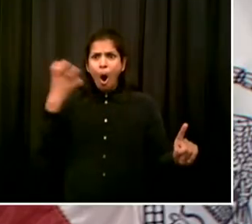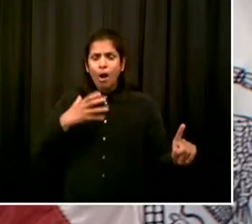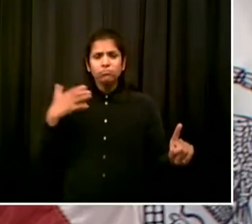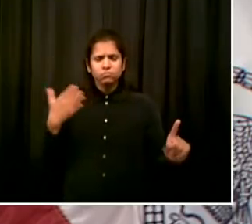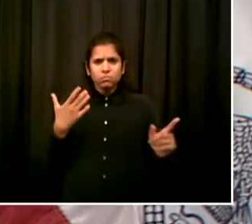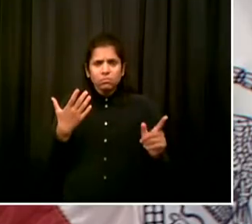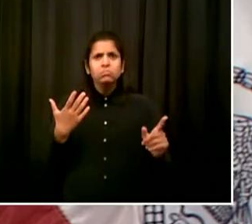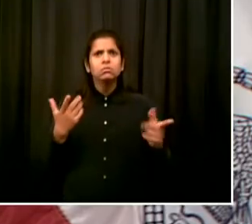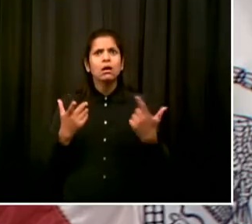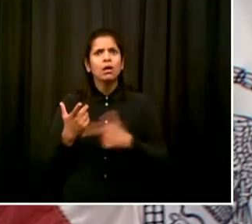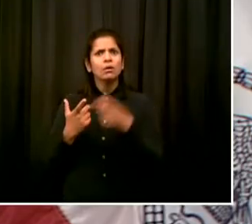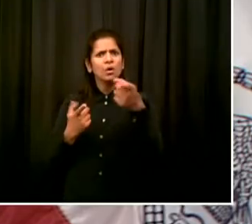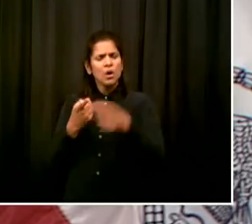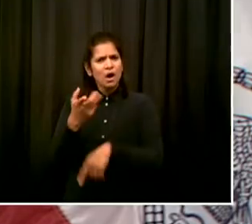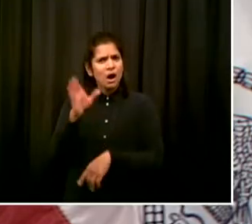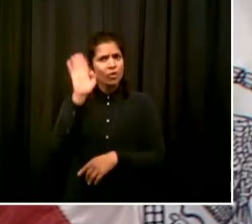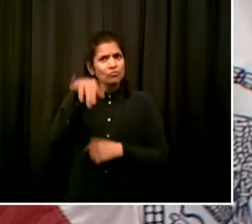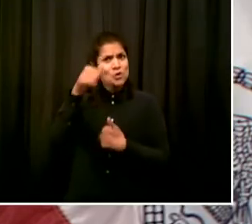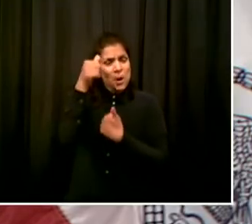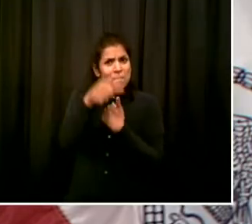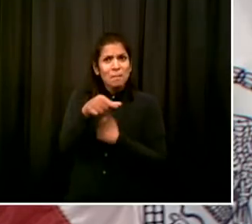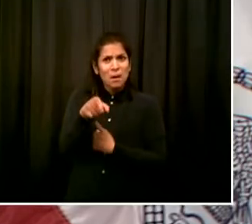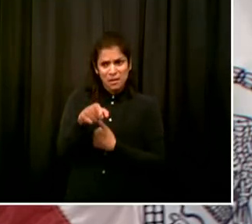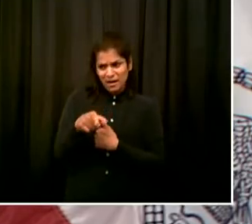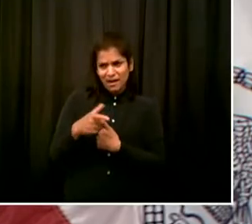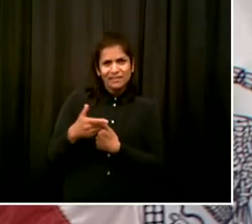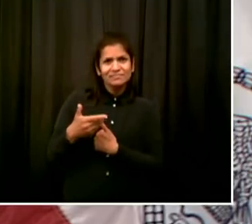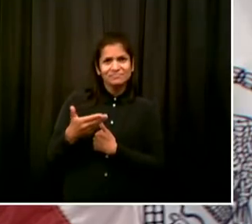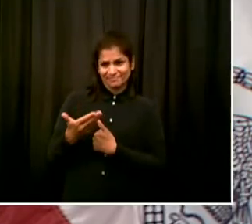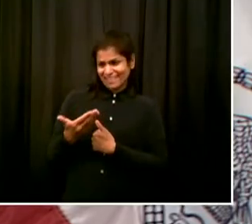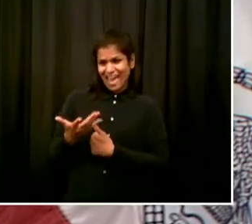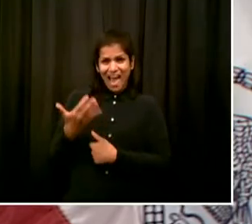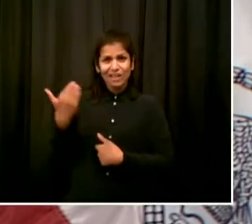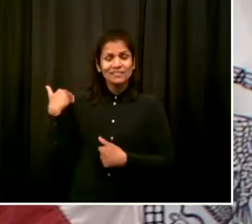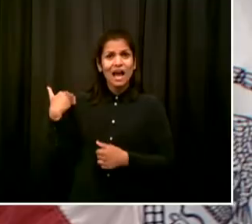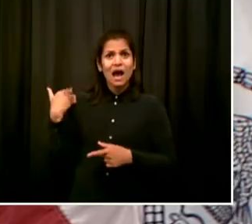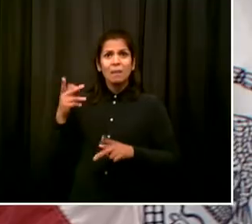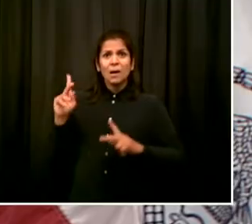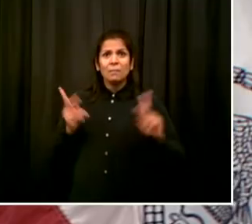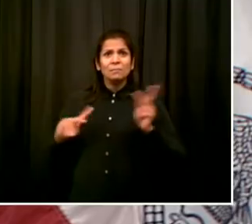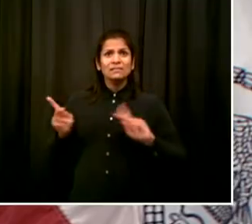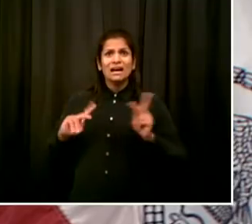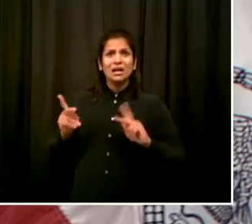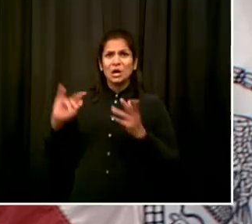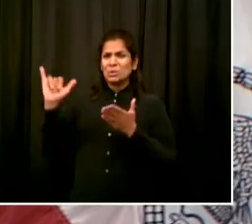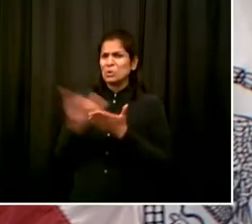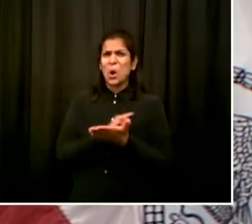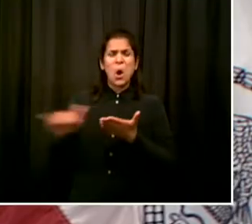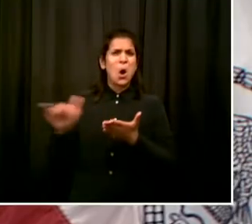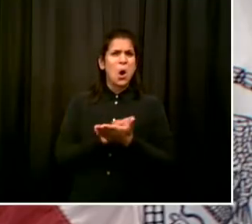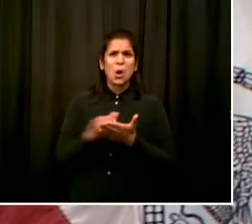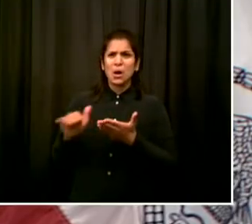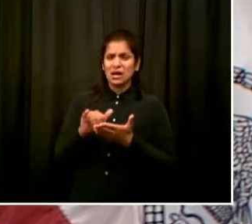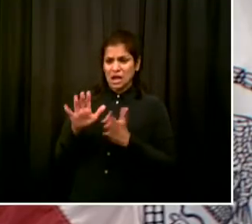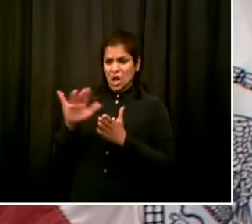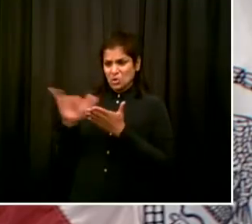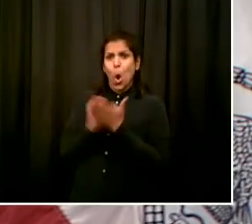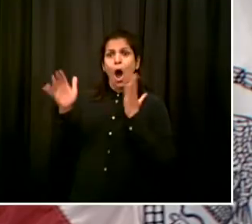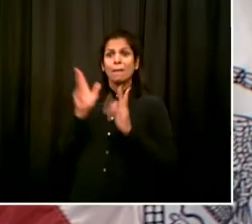WHERE THE VIRUS IS SURVIVING AND CLIMBING AND